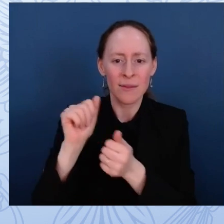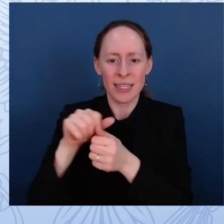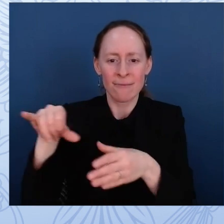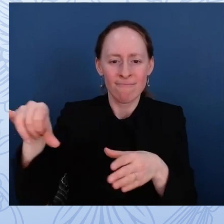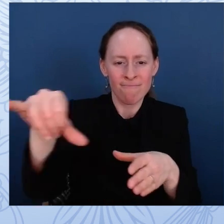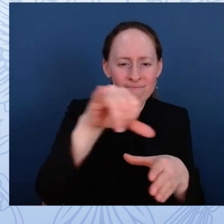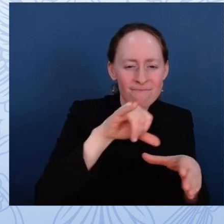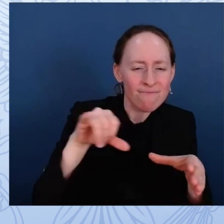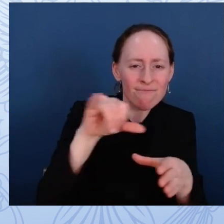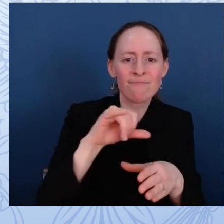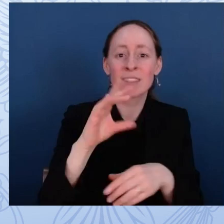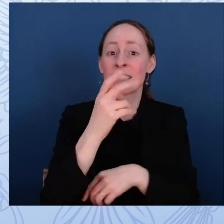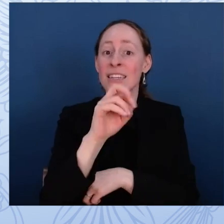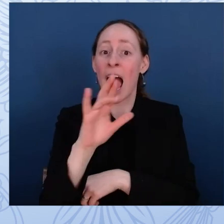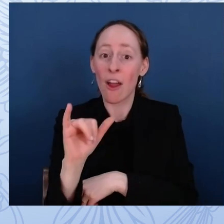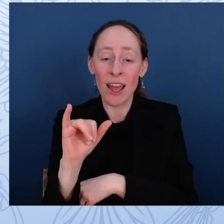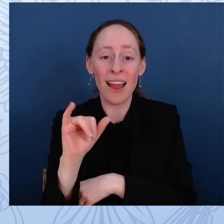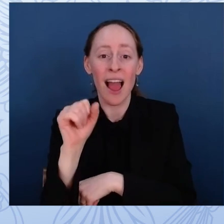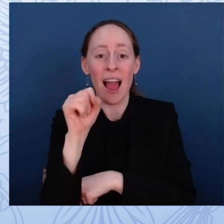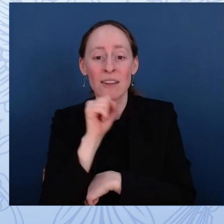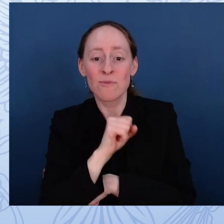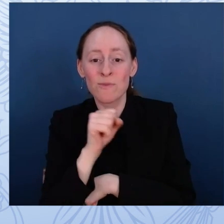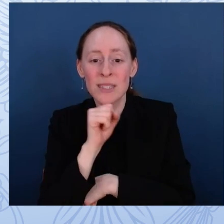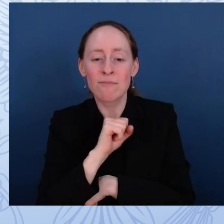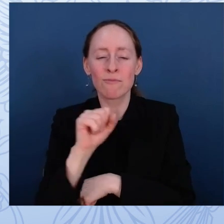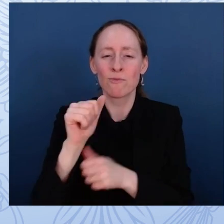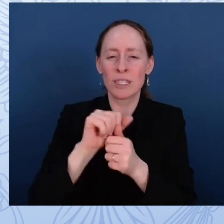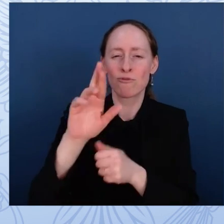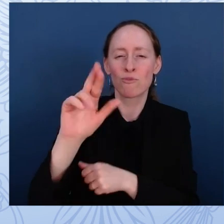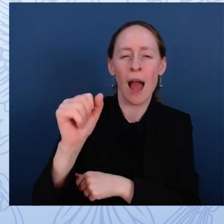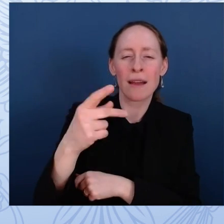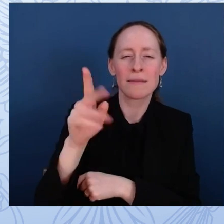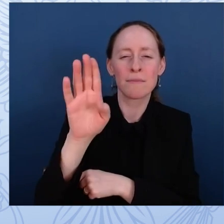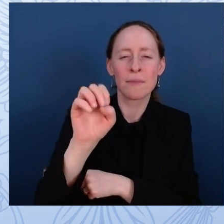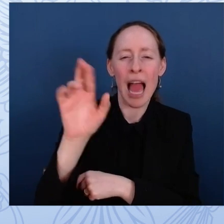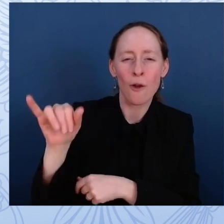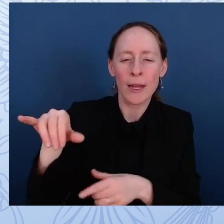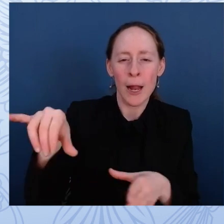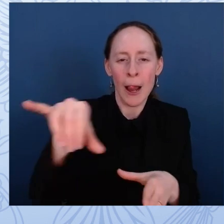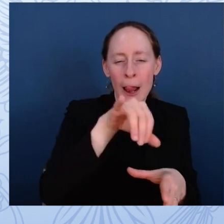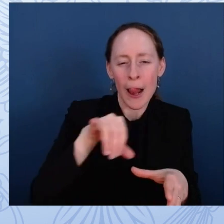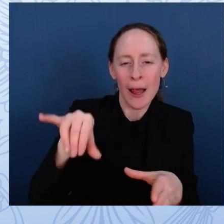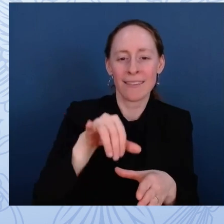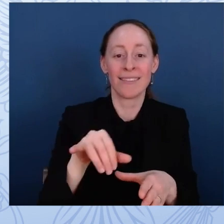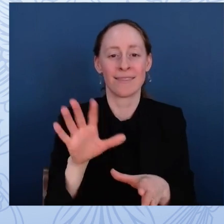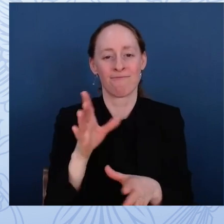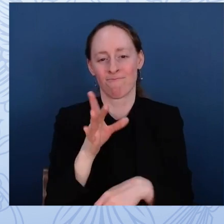So we wanted to bring a little bit of the cherry blossoms that are here on the Tidal Basin,